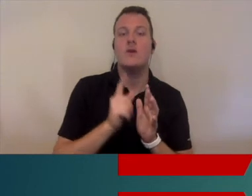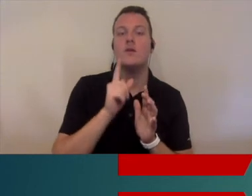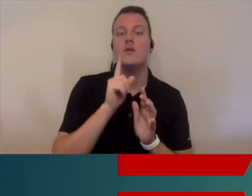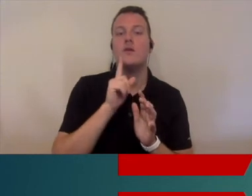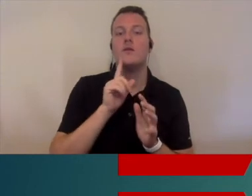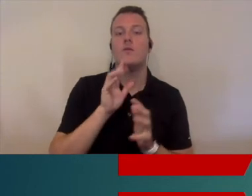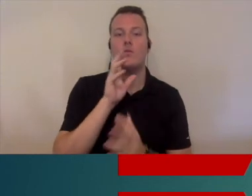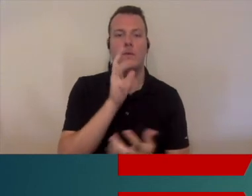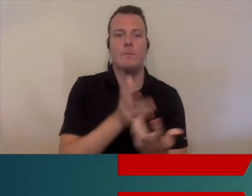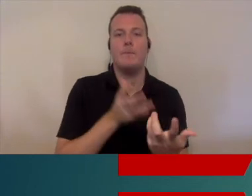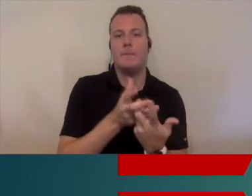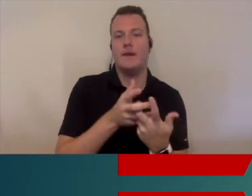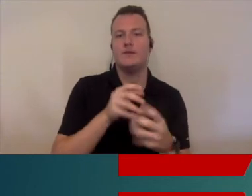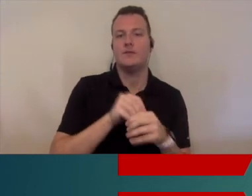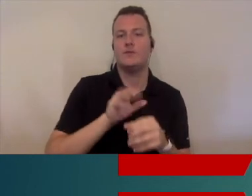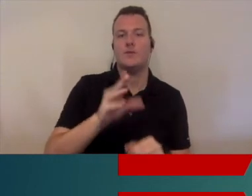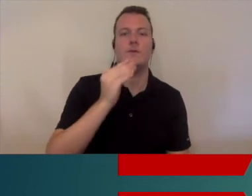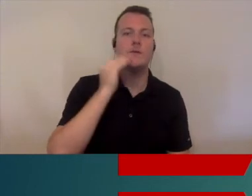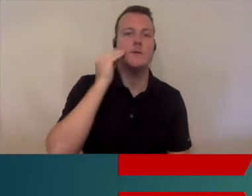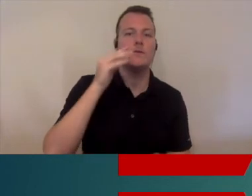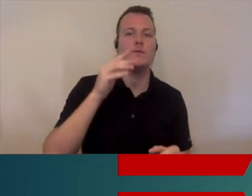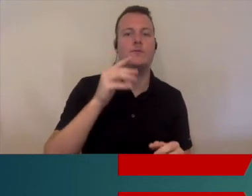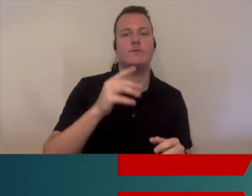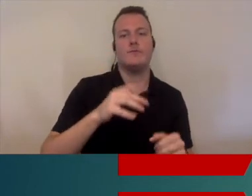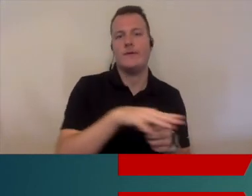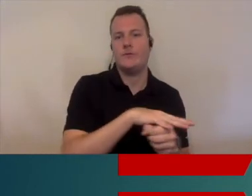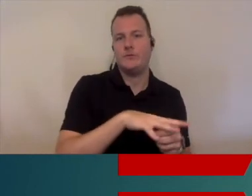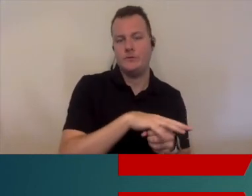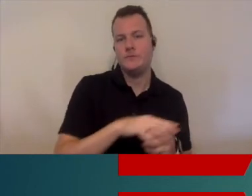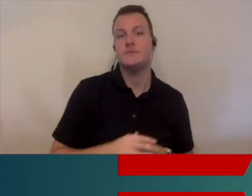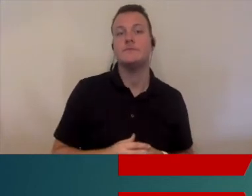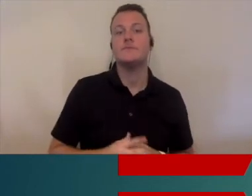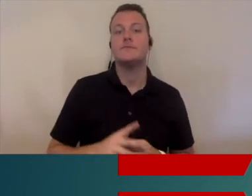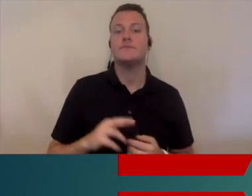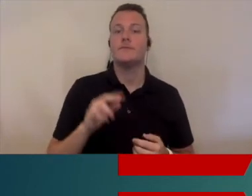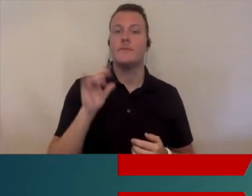that into perspective for where you will be located. And then that will give you a